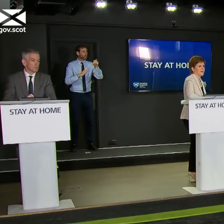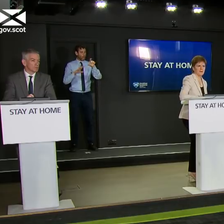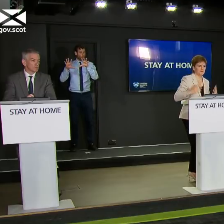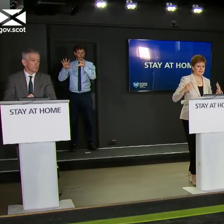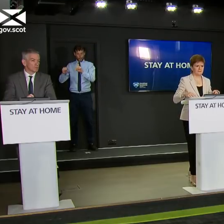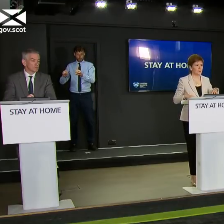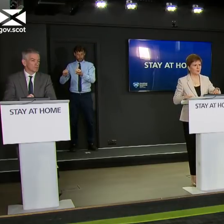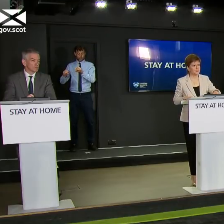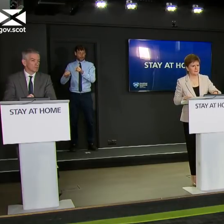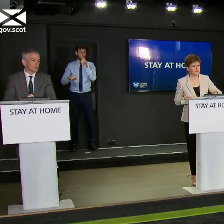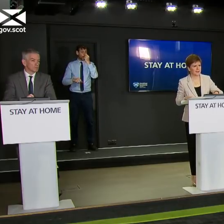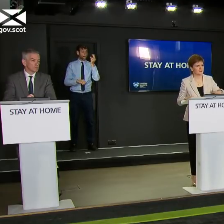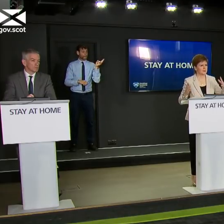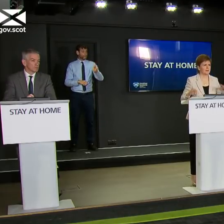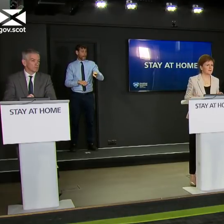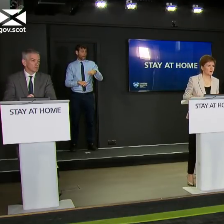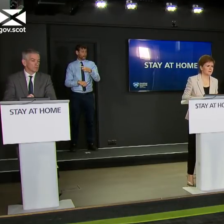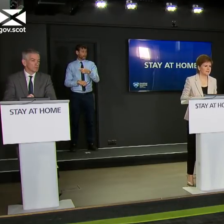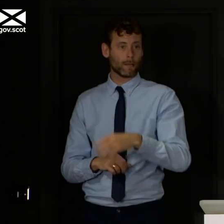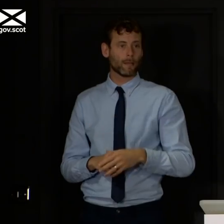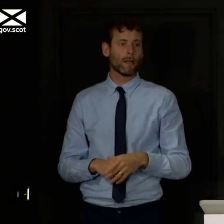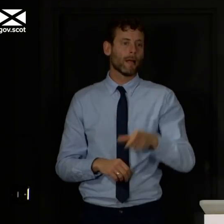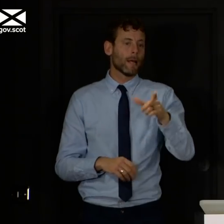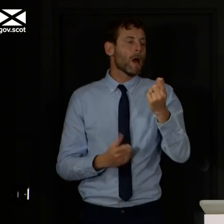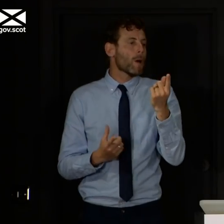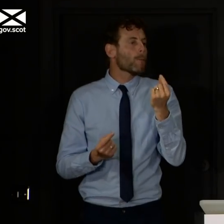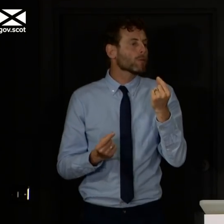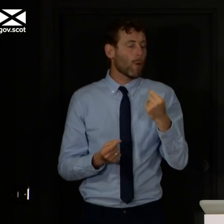That very well may be the case, but I don't have a list of these projects in front of